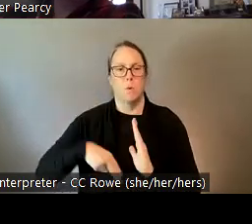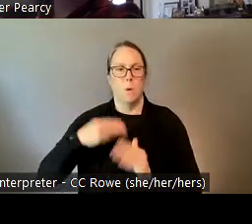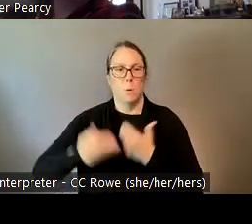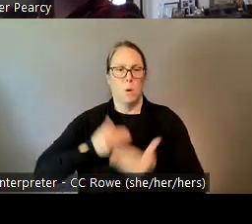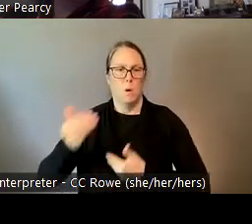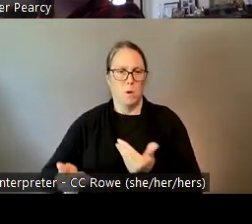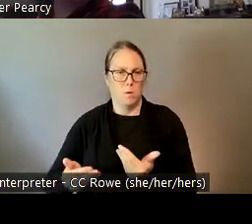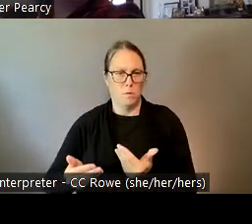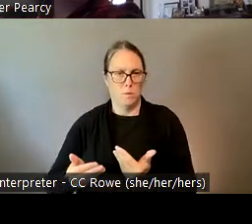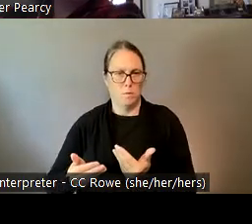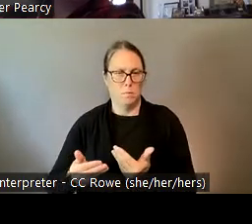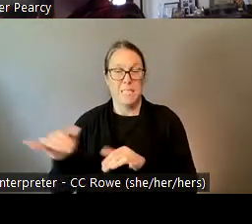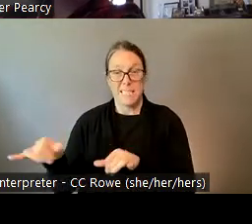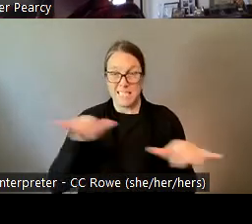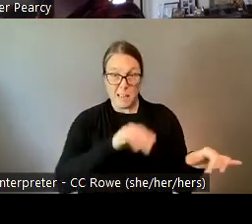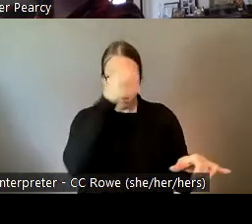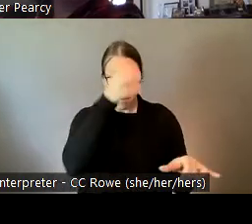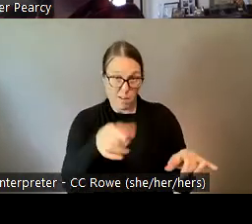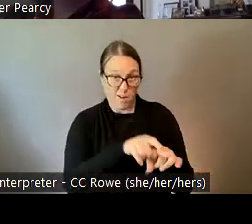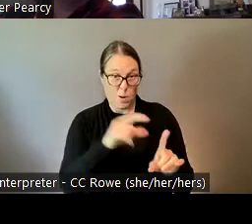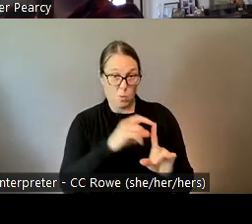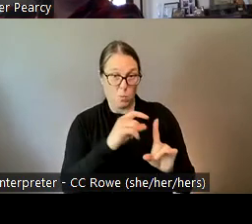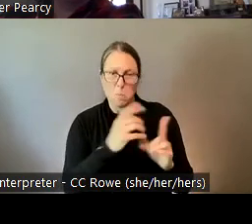Similar to Word, you want to use accessible hyperlinks,